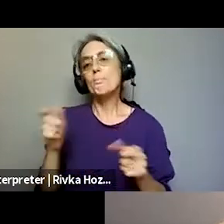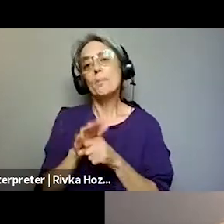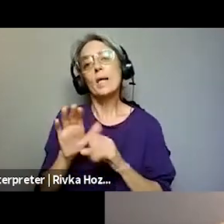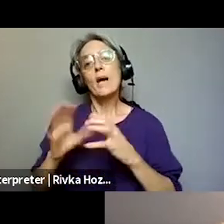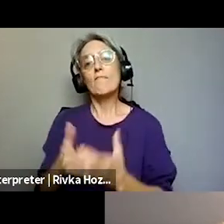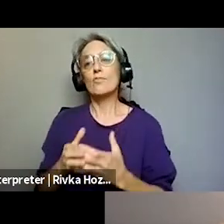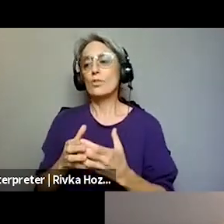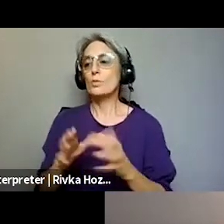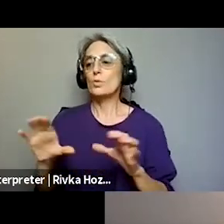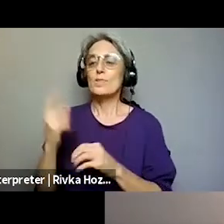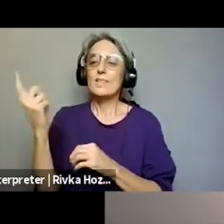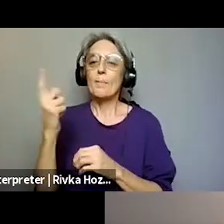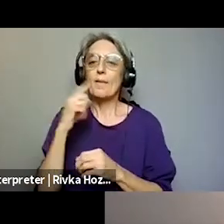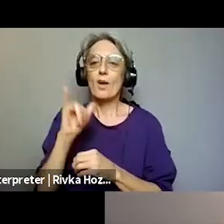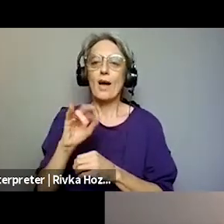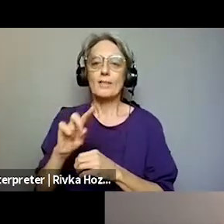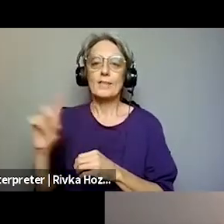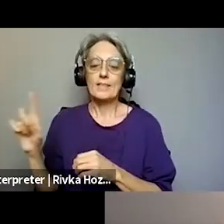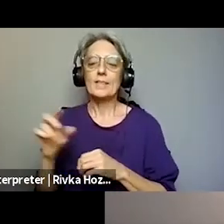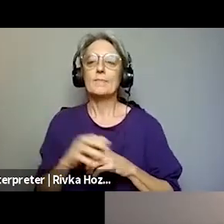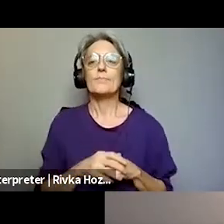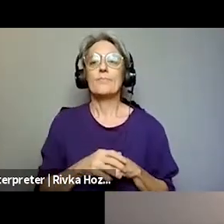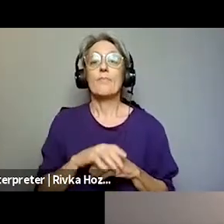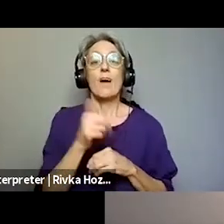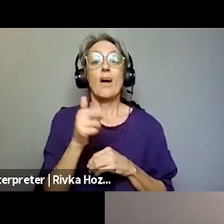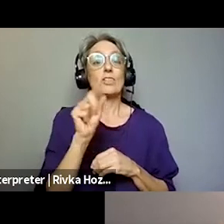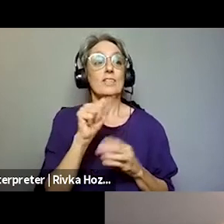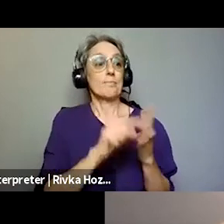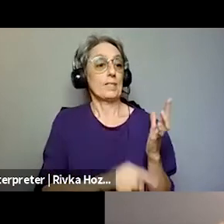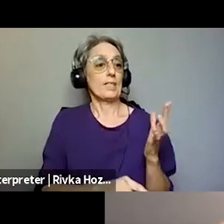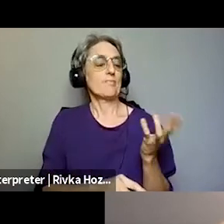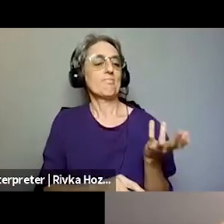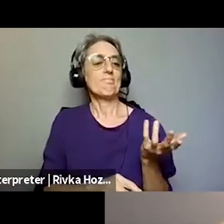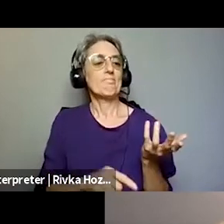disabilities. But or other disabilities, I think it would make a lot of sense and I’d